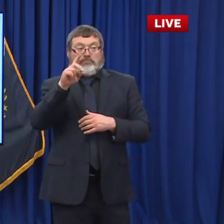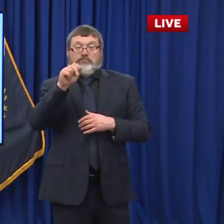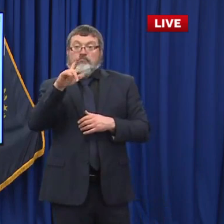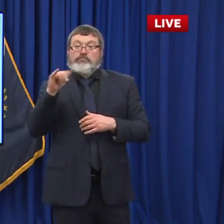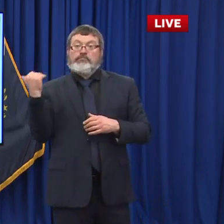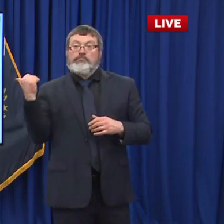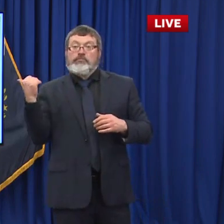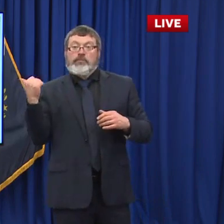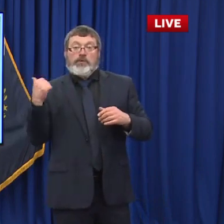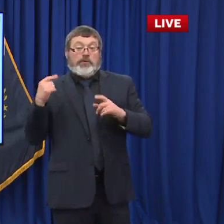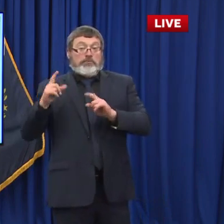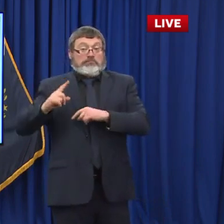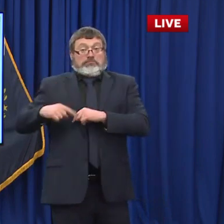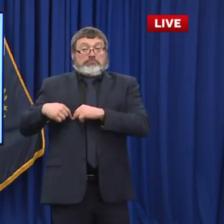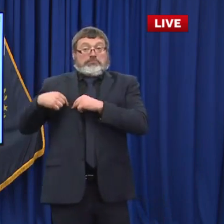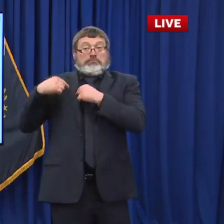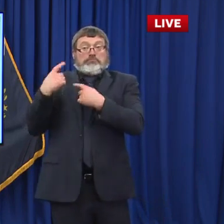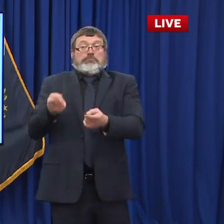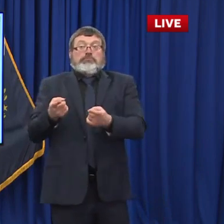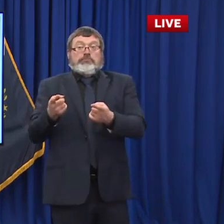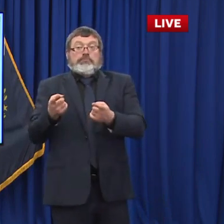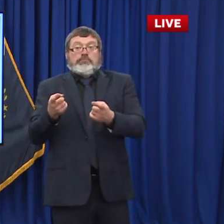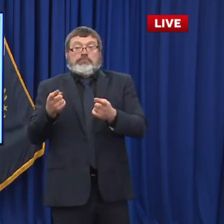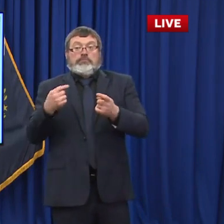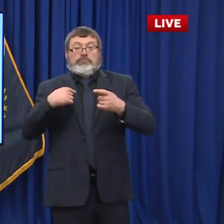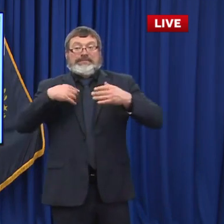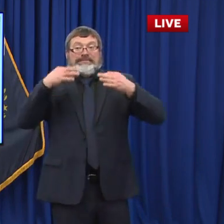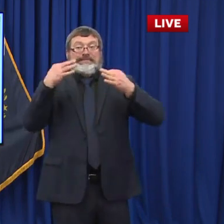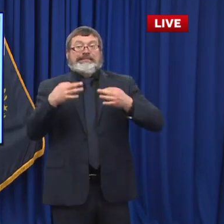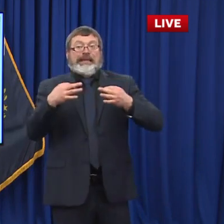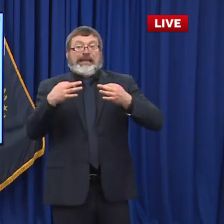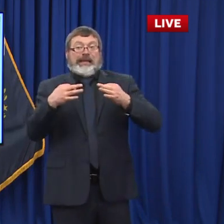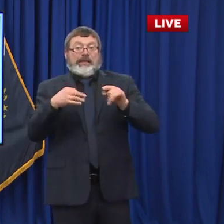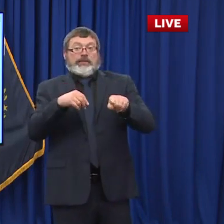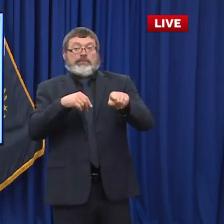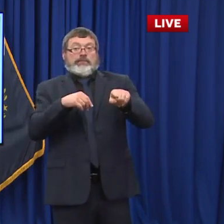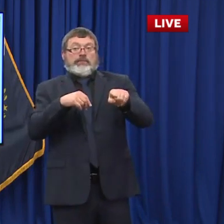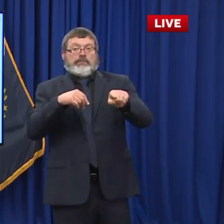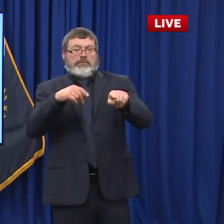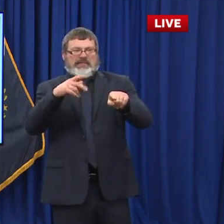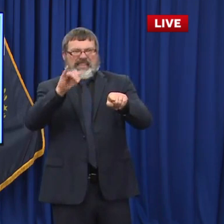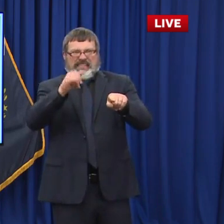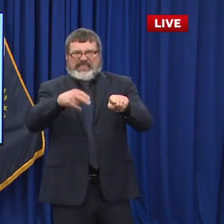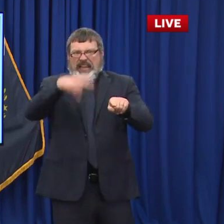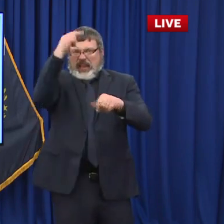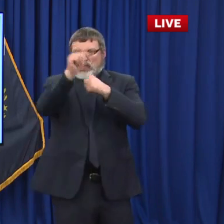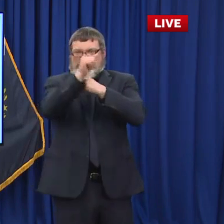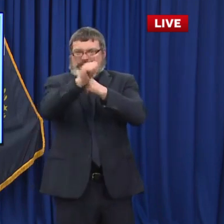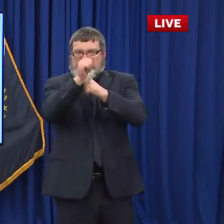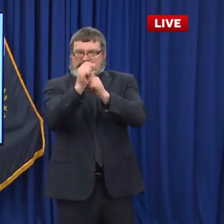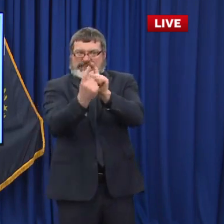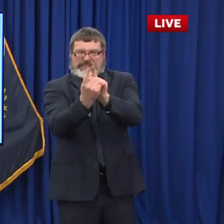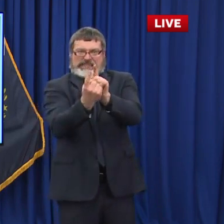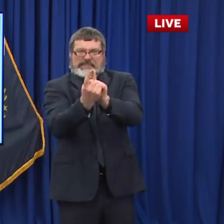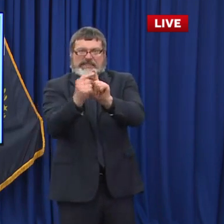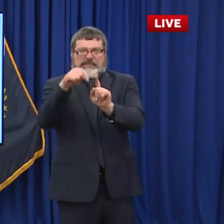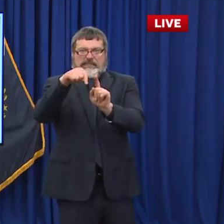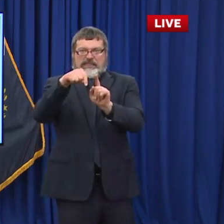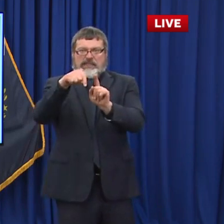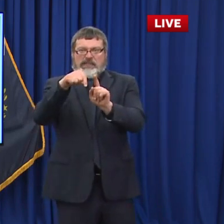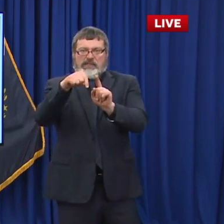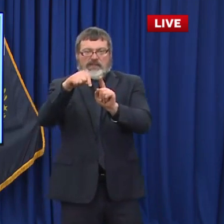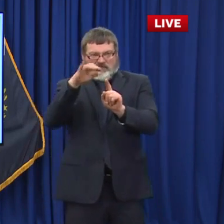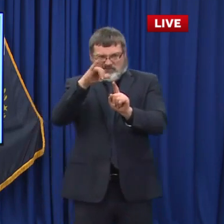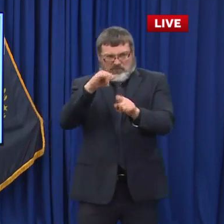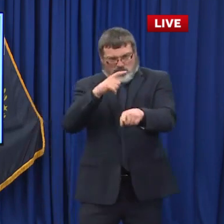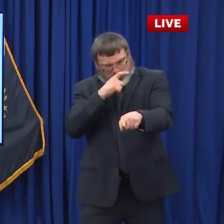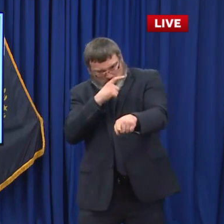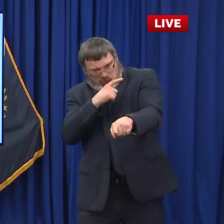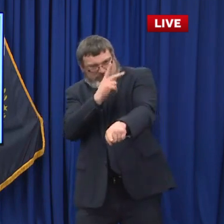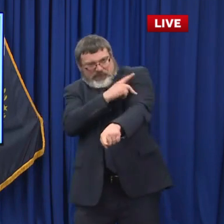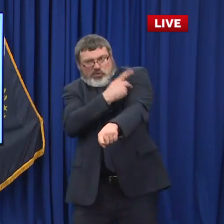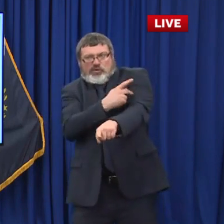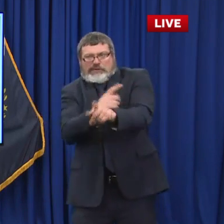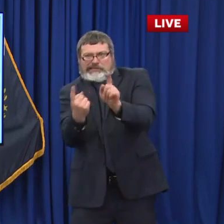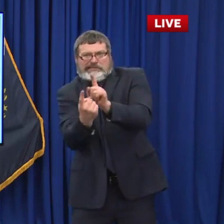THE WAY THAT WE HAVE ALLOCATED OUR VACCINE IS THAT WE WANT TO TARGET HEALTH CARE WORKERS THAT ARE AT HIGHEST RISK.